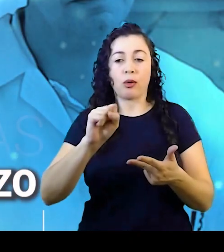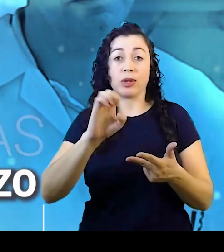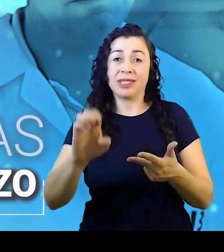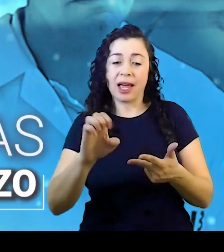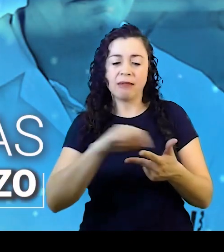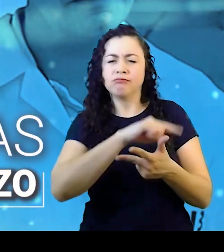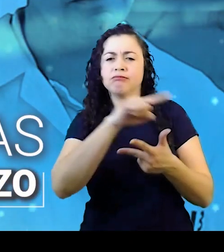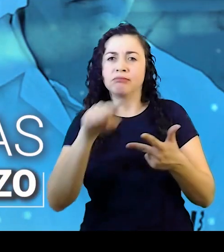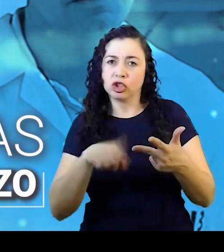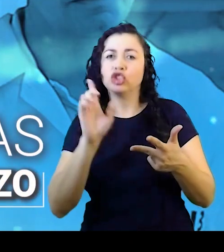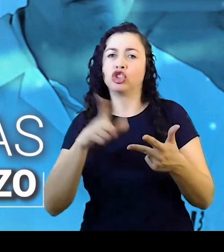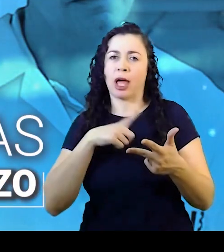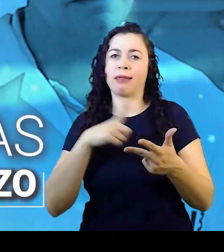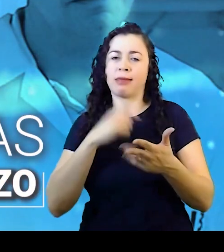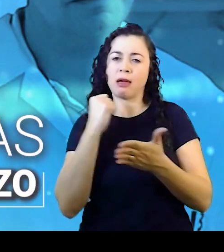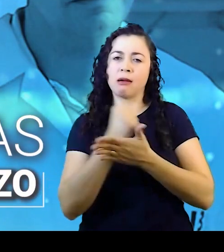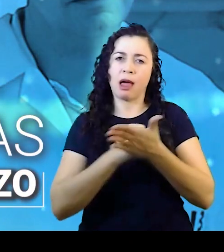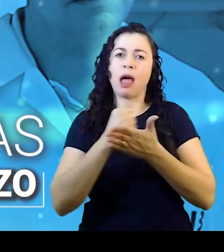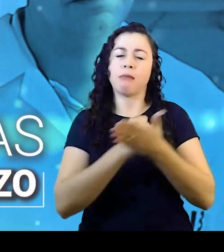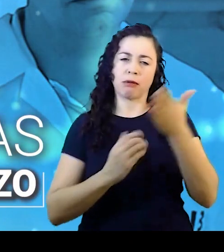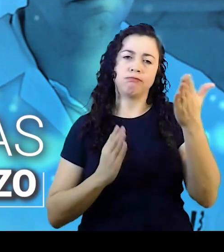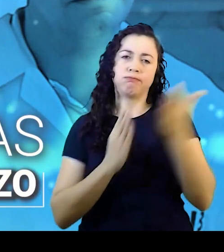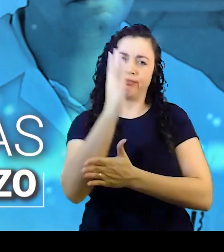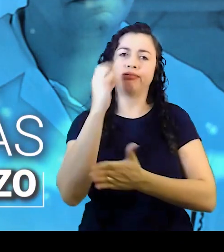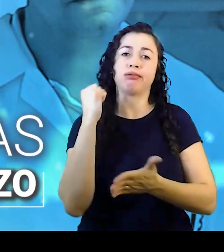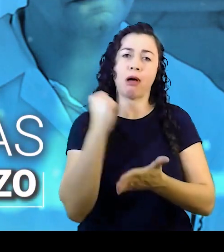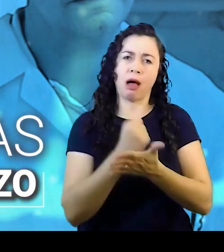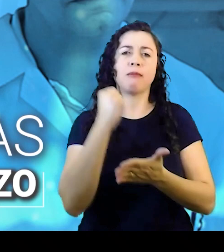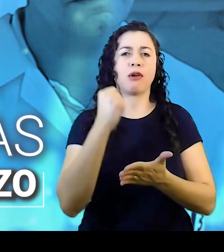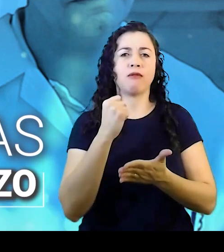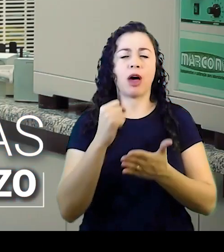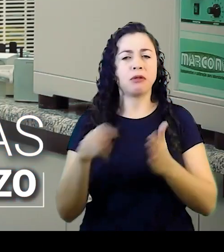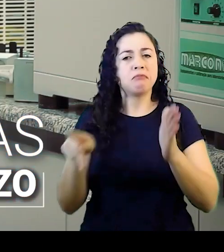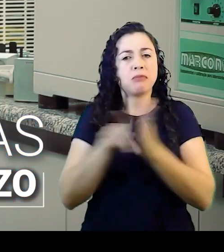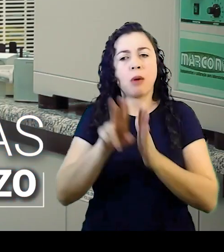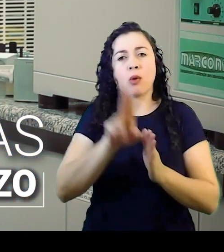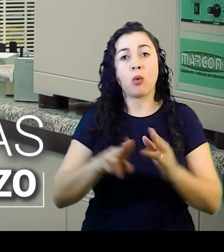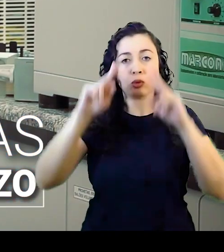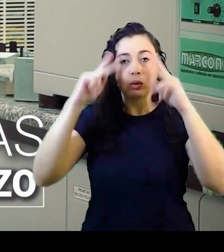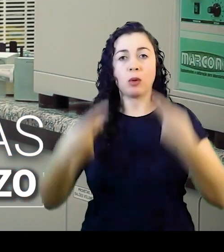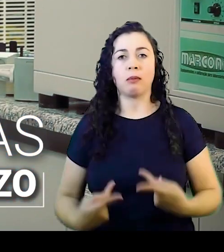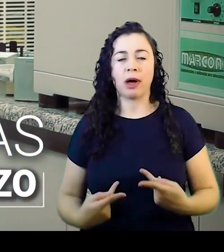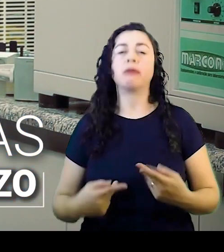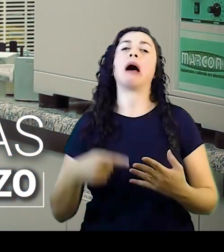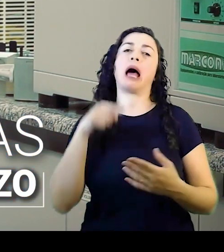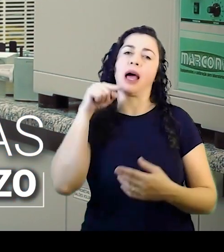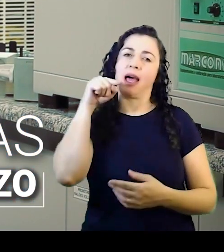that are already validated for human use, these are the ones